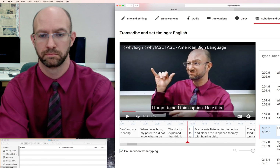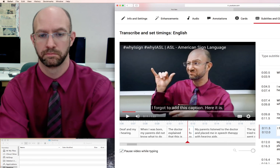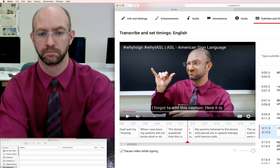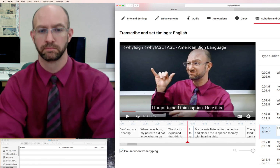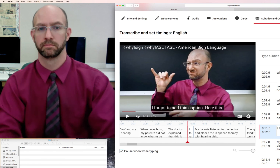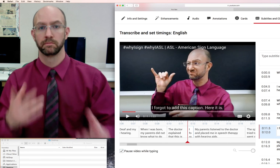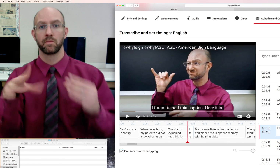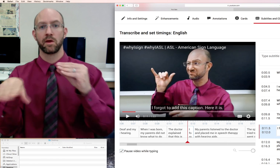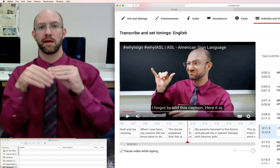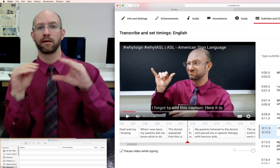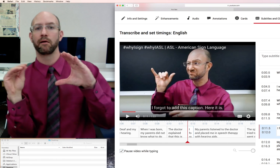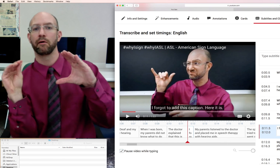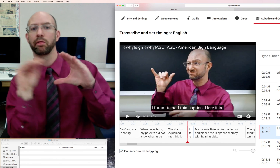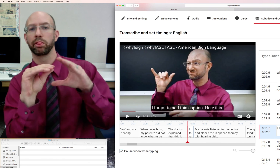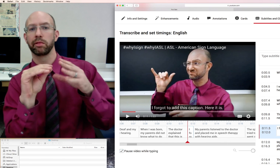You can add a caption in between.